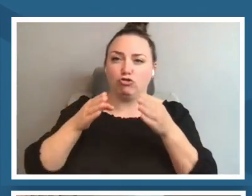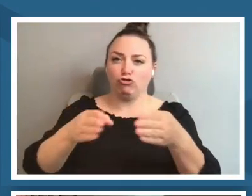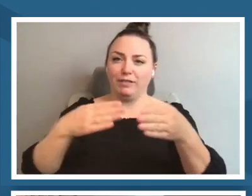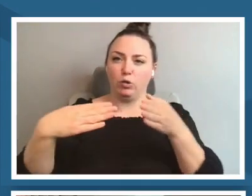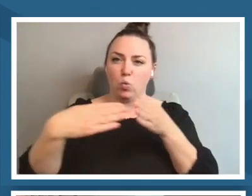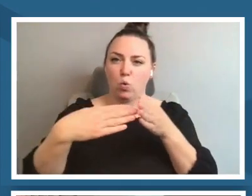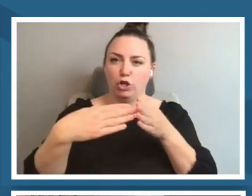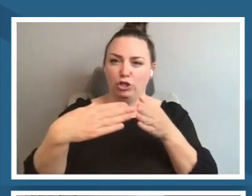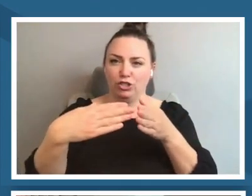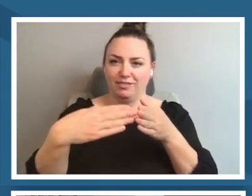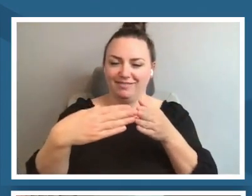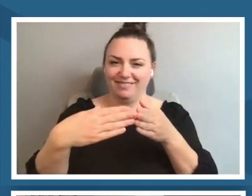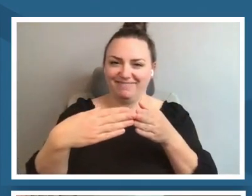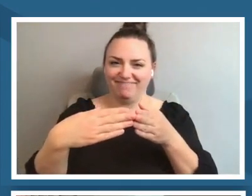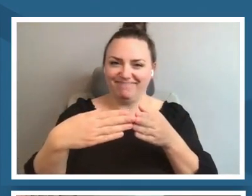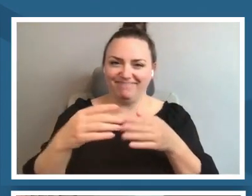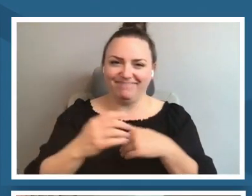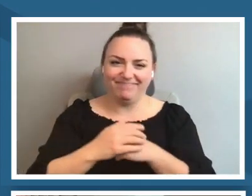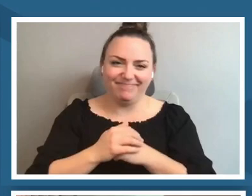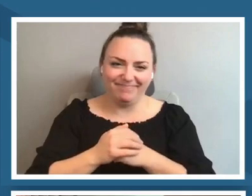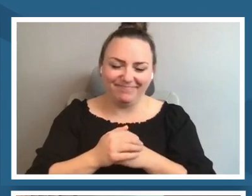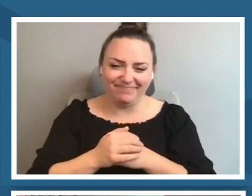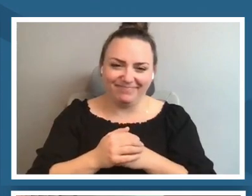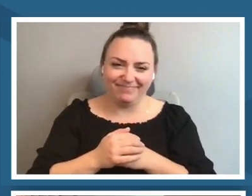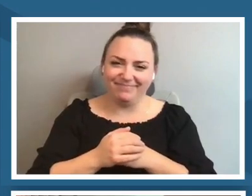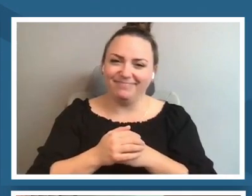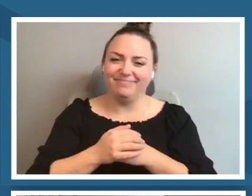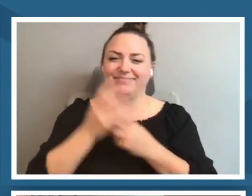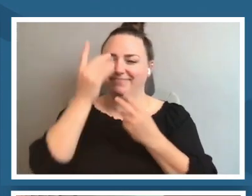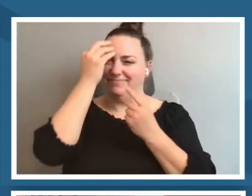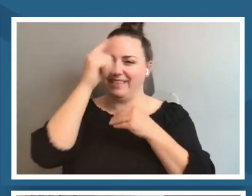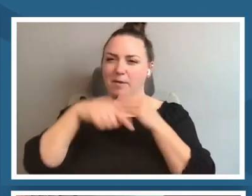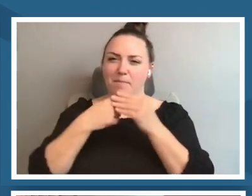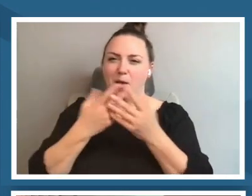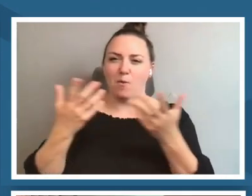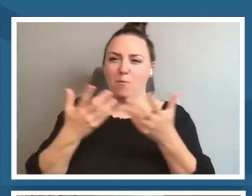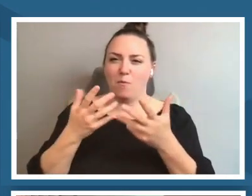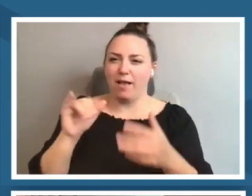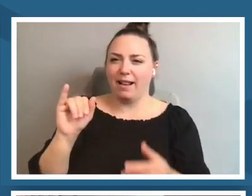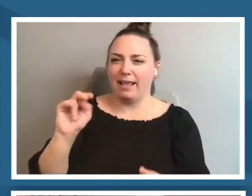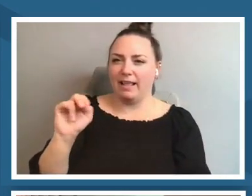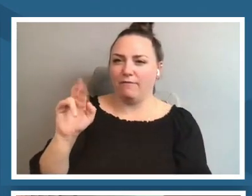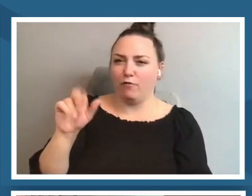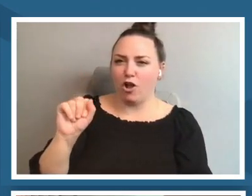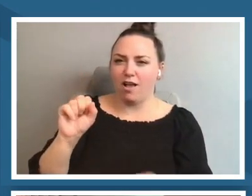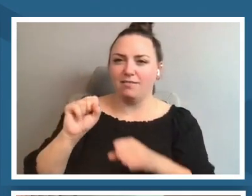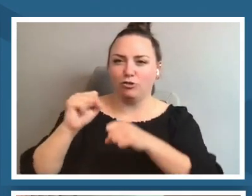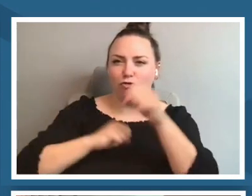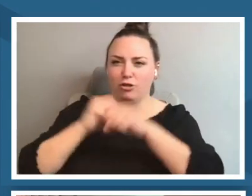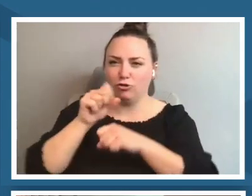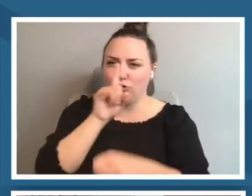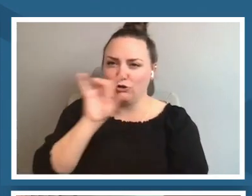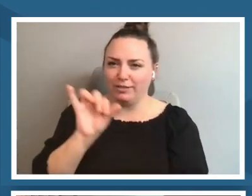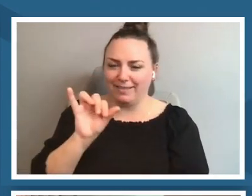assignment here was to actually think about infrastructure so here i'm showing